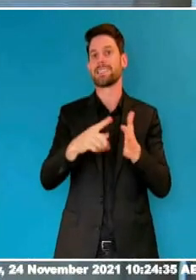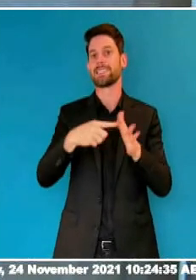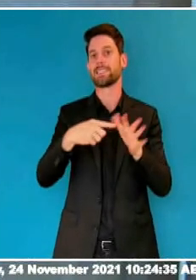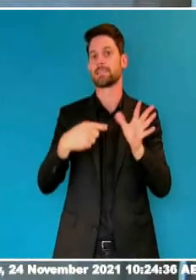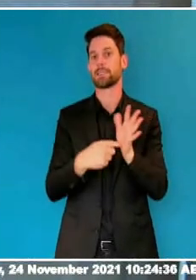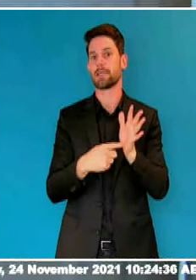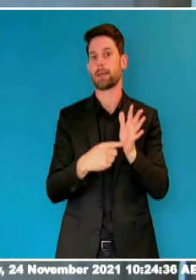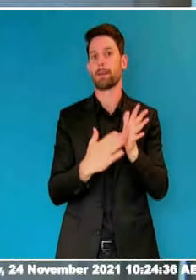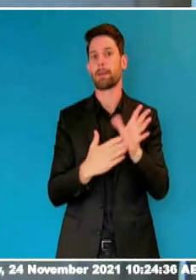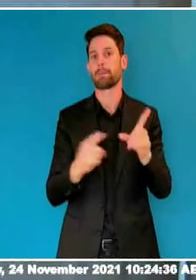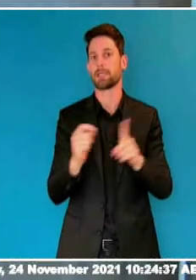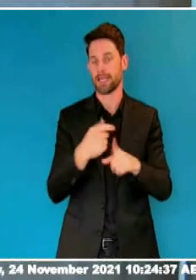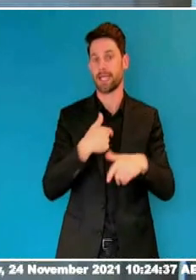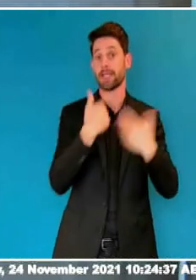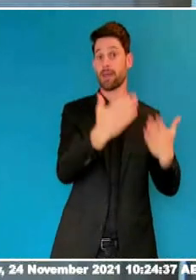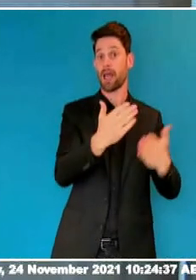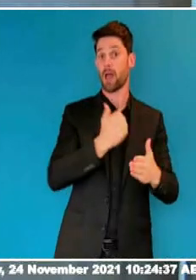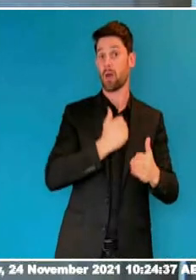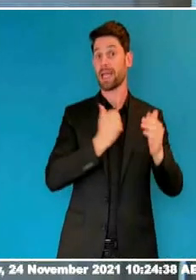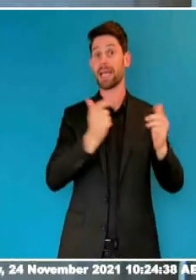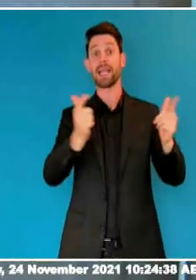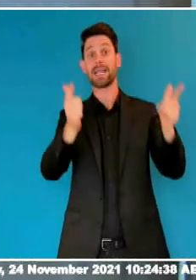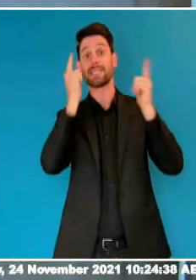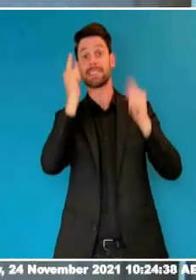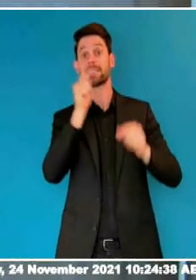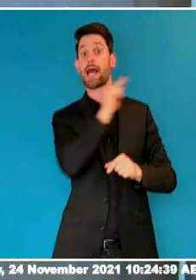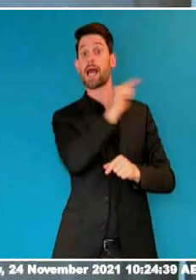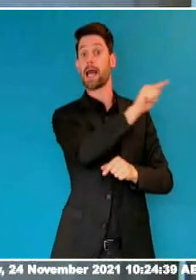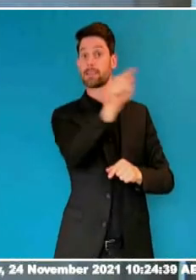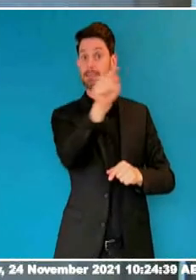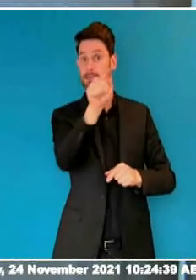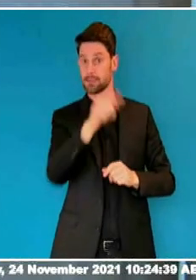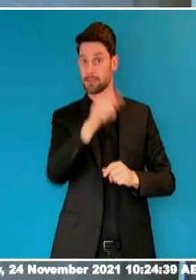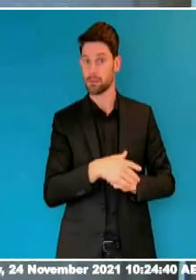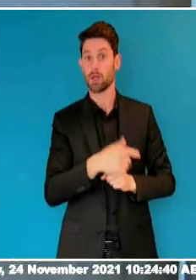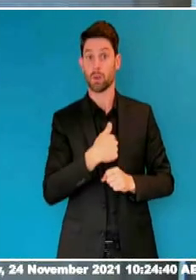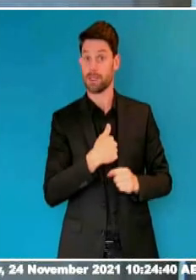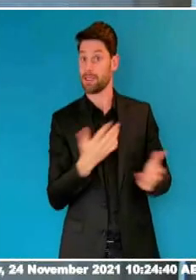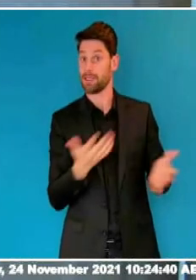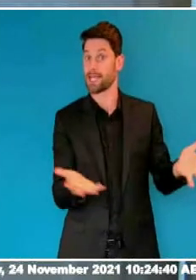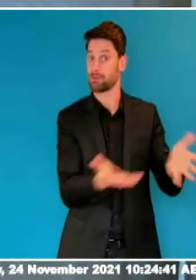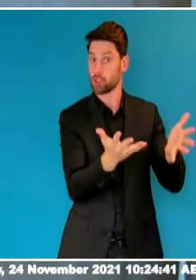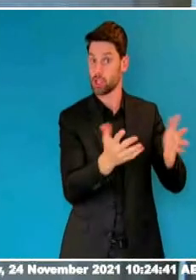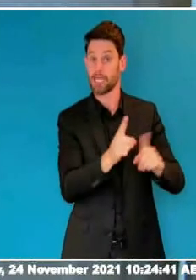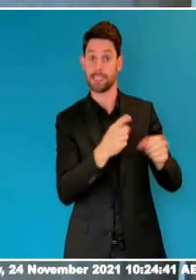leaders who have access to this, and then we encourage and support our leaders in having